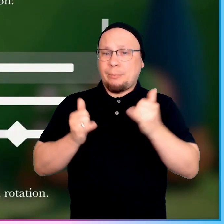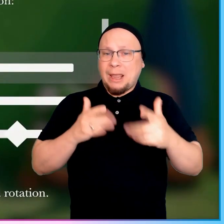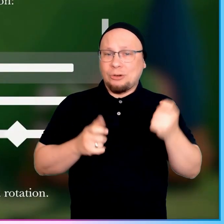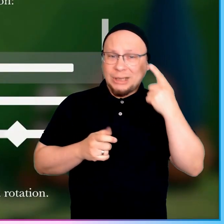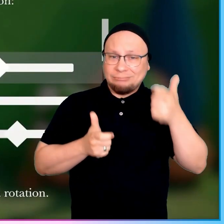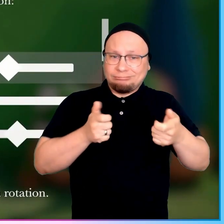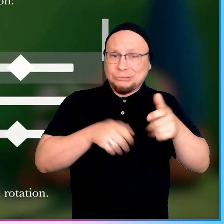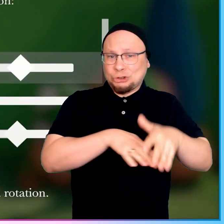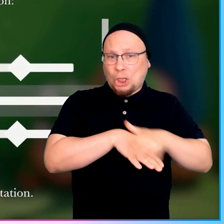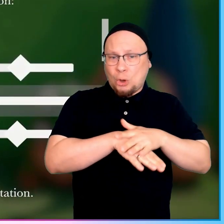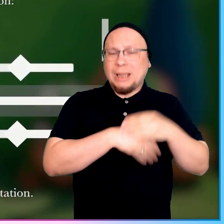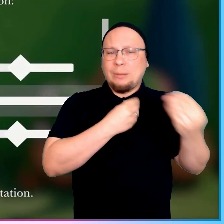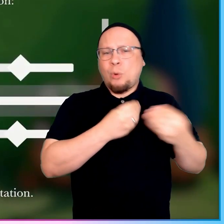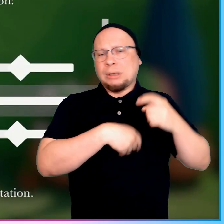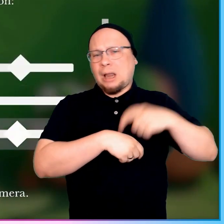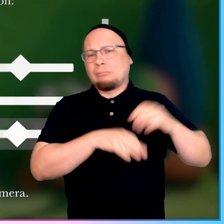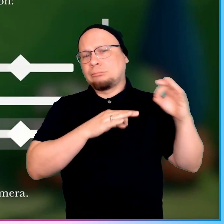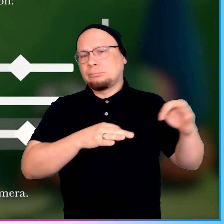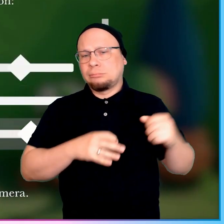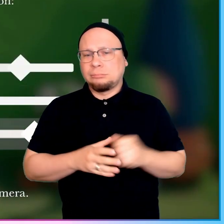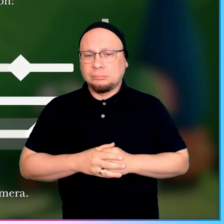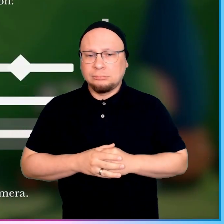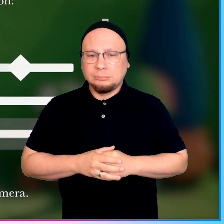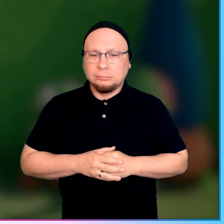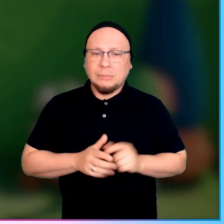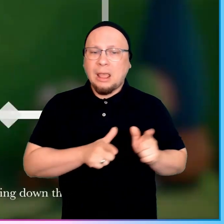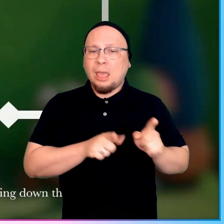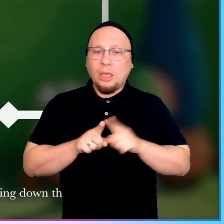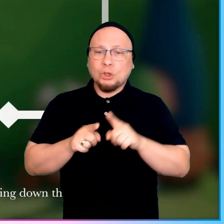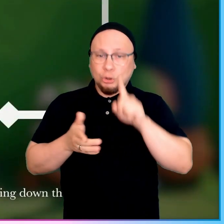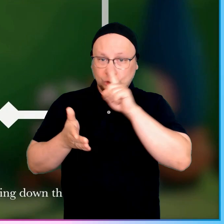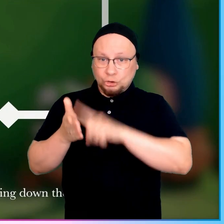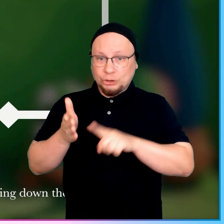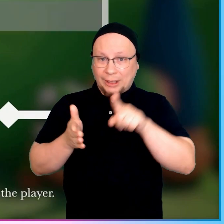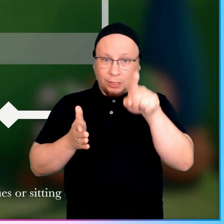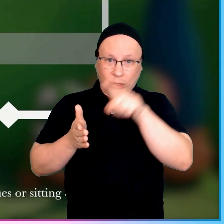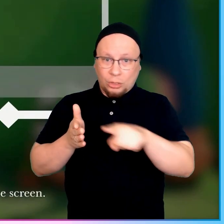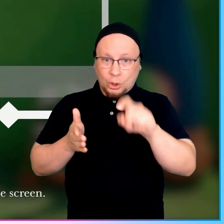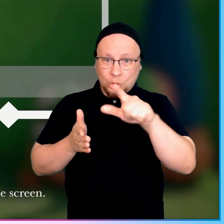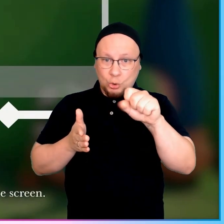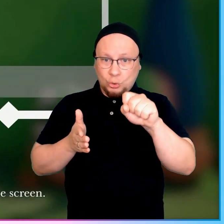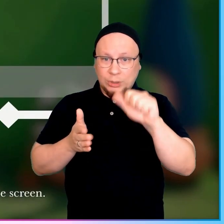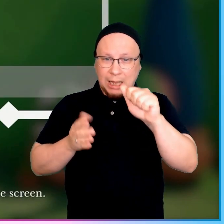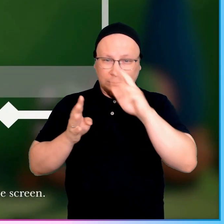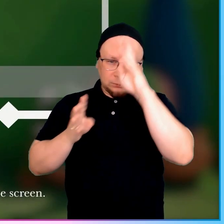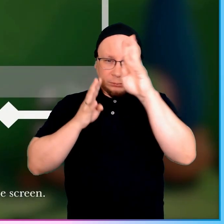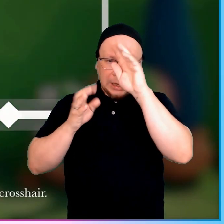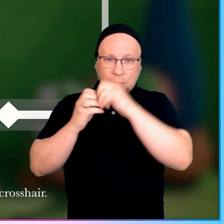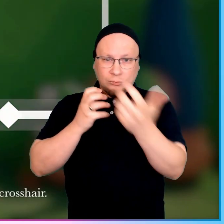By looking at the way you use your tools to test the game yourself, you can come up with surprising ways to help your players.